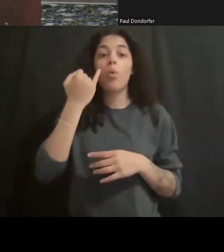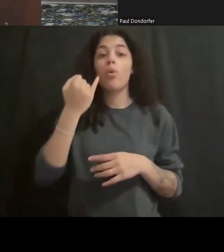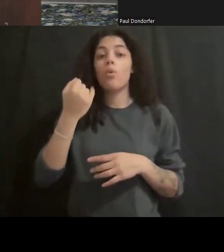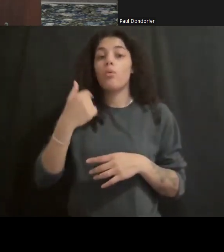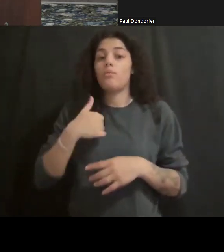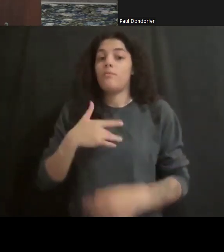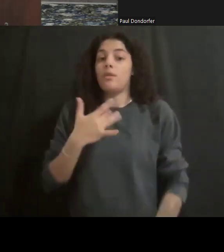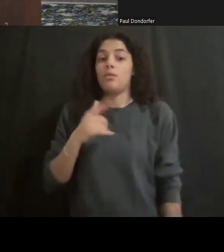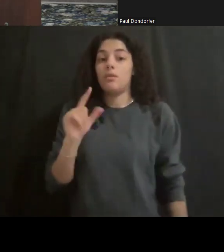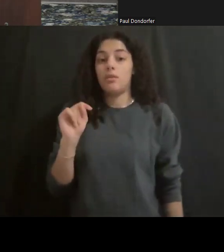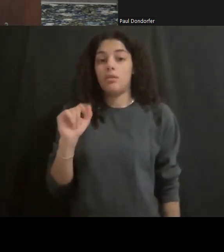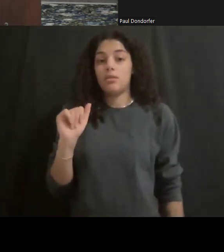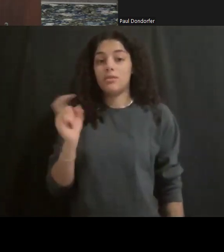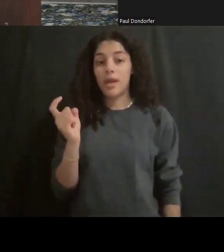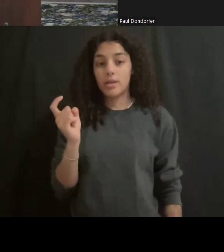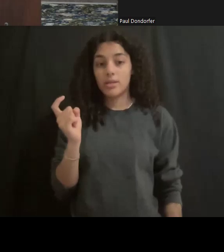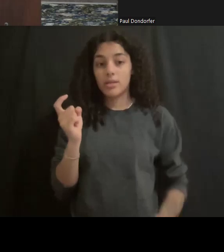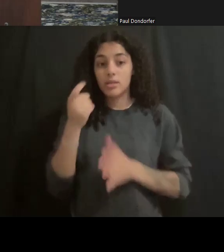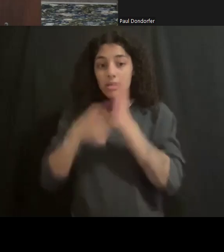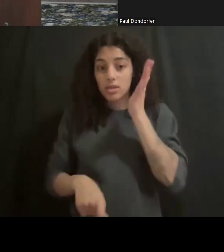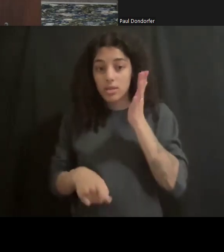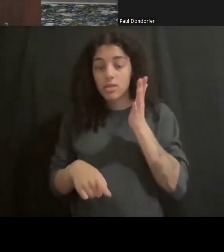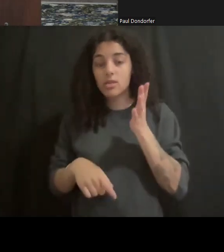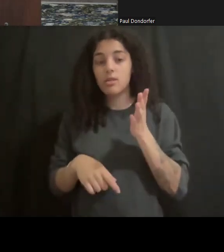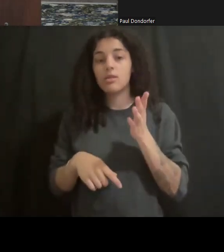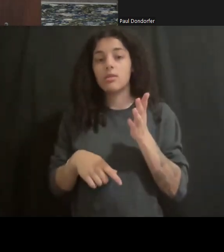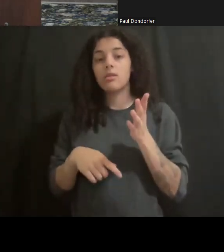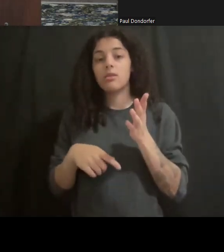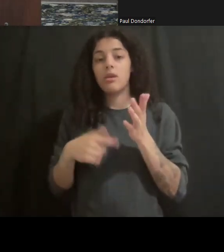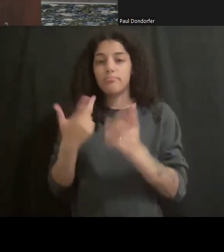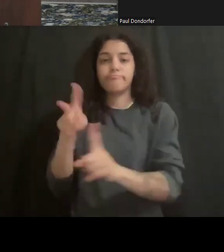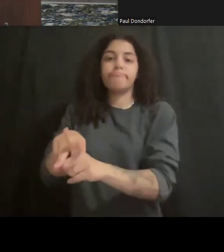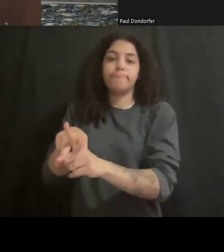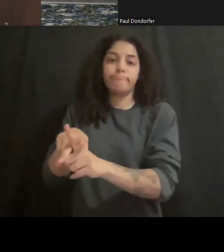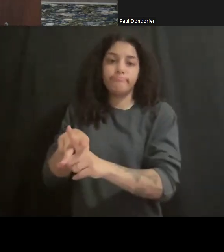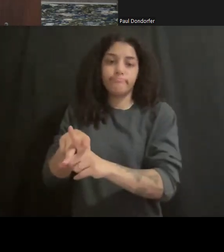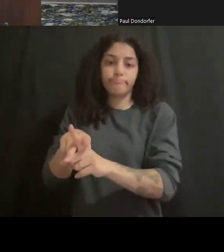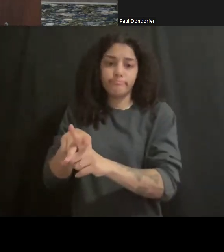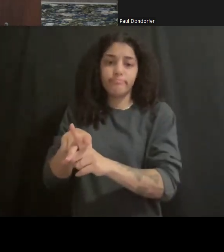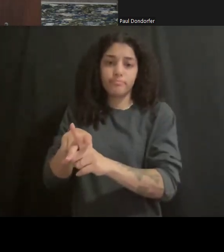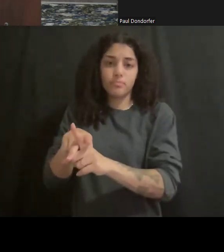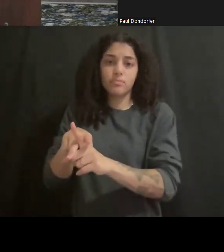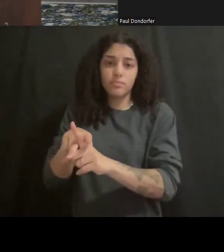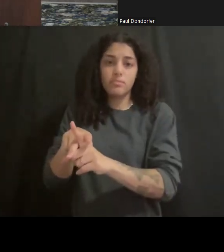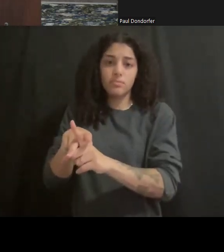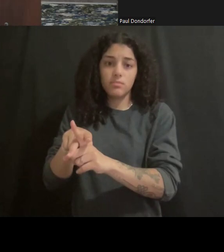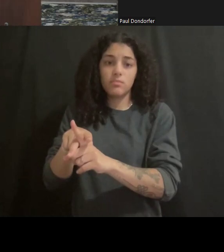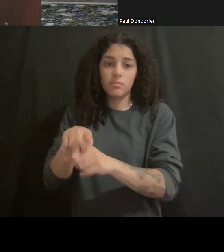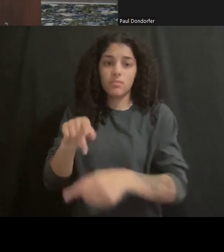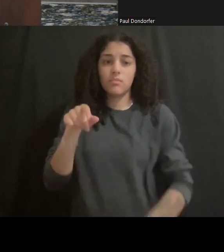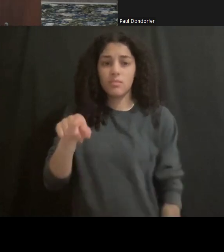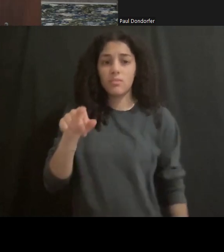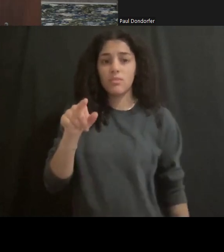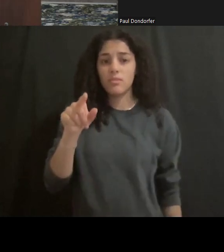charges had to be um imposed on to lift Uber and taxi service and the airport to pay for